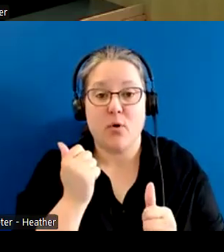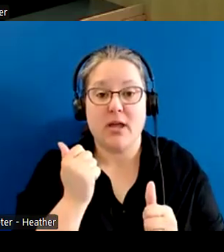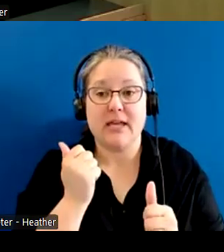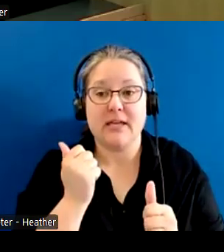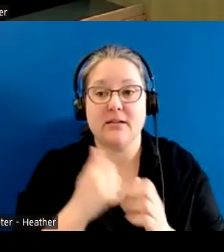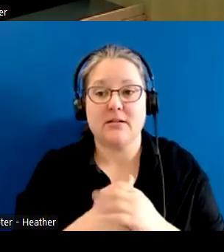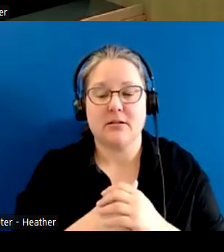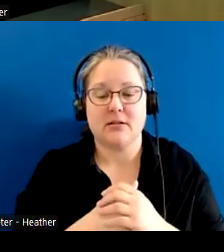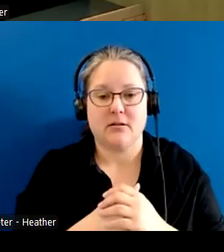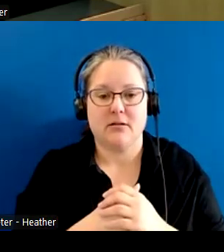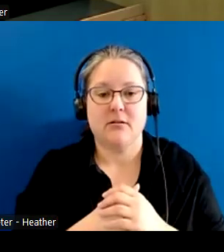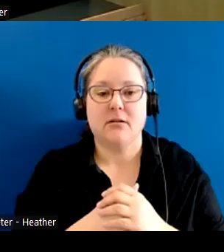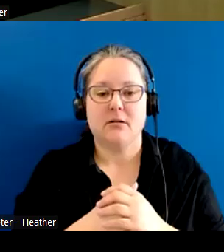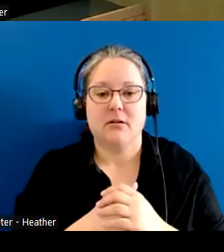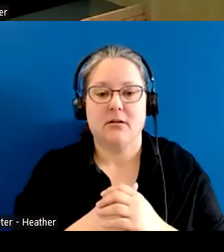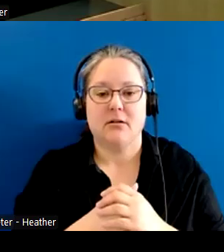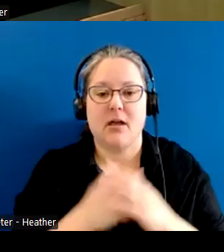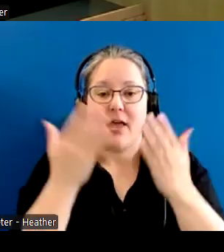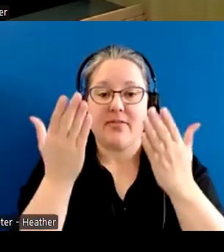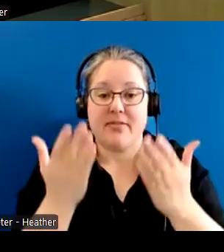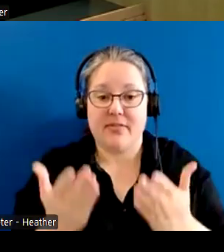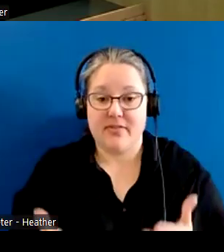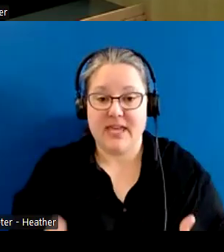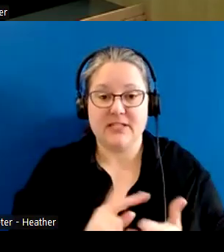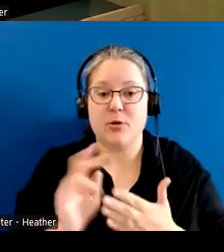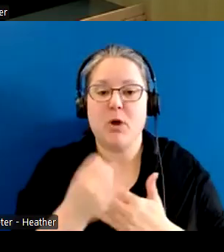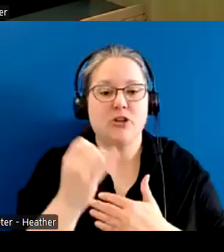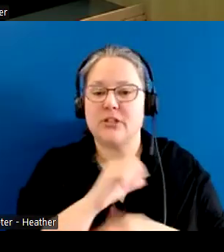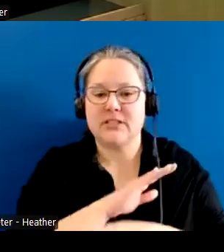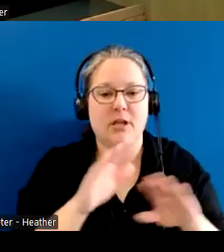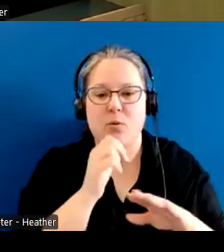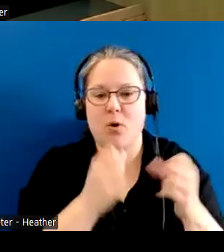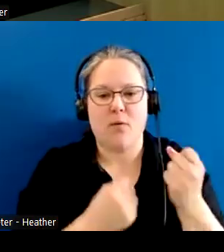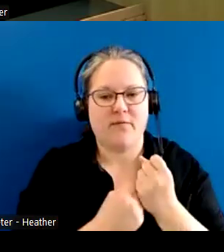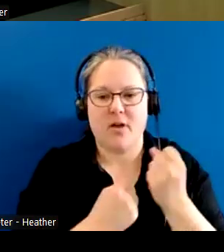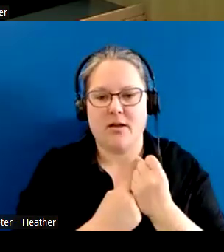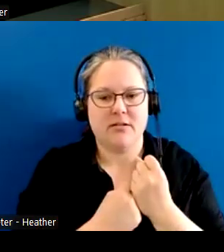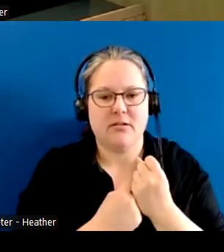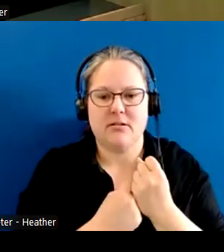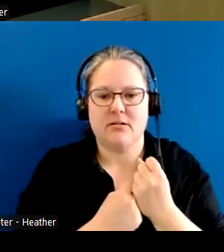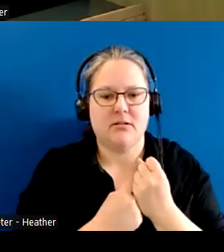this really quickly too. Um, you want these are projects that he will absolutely not fund. Um, and